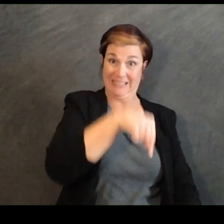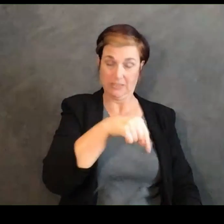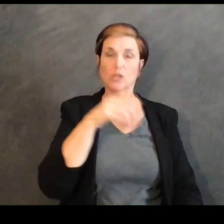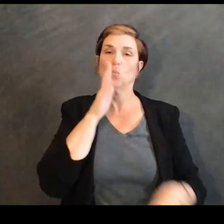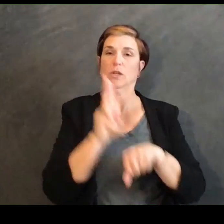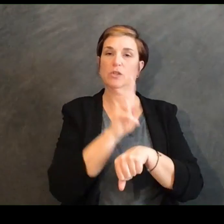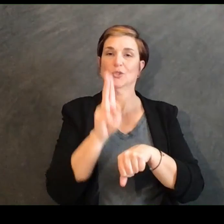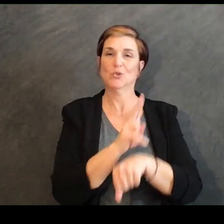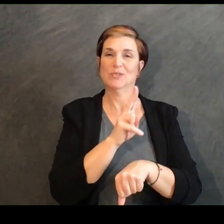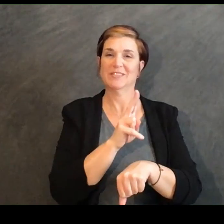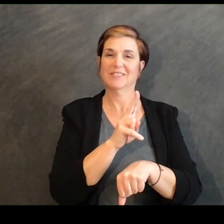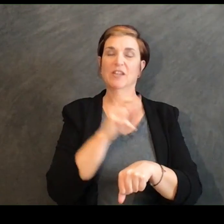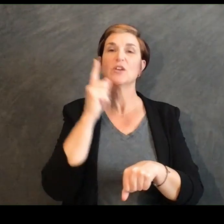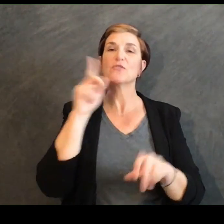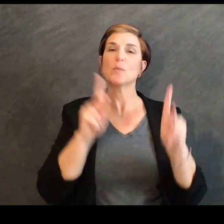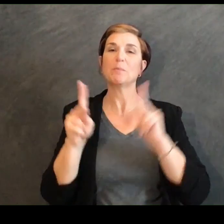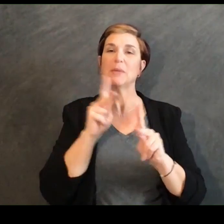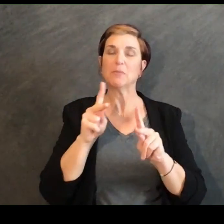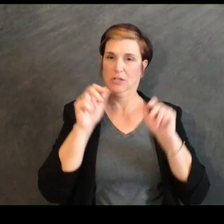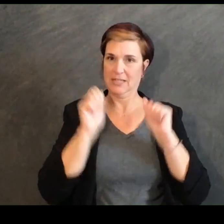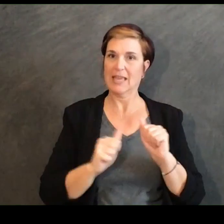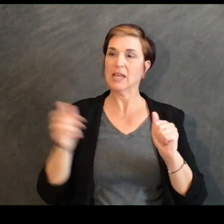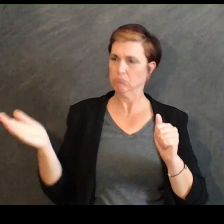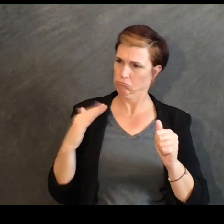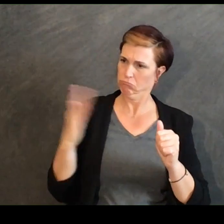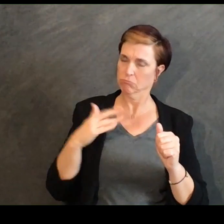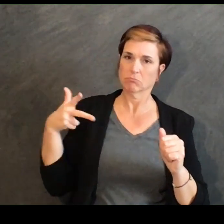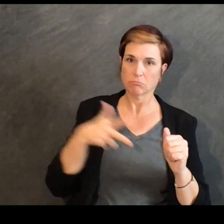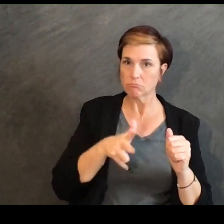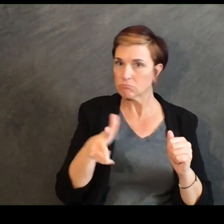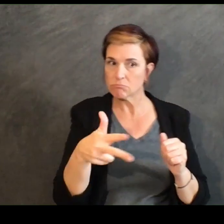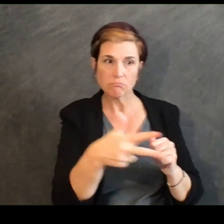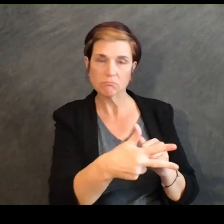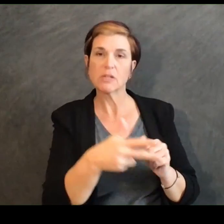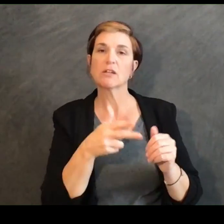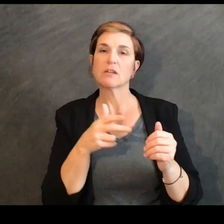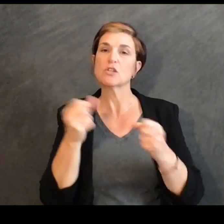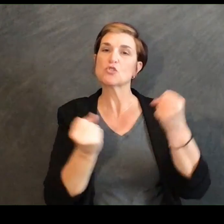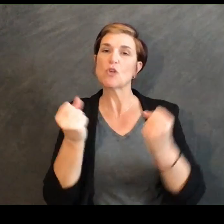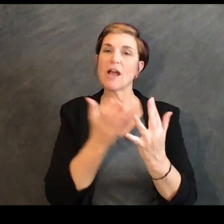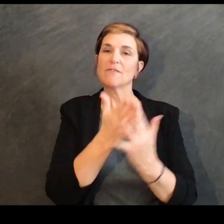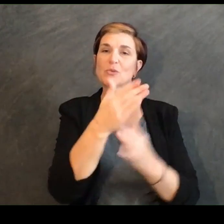that people can experience the drive their experience that the president described well stay involved and do everything we can from a supply chain